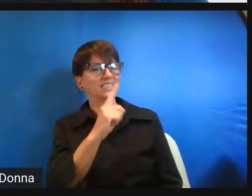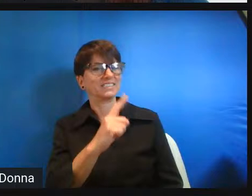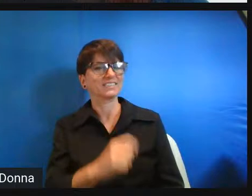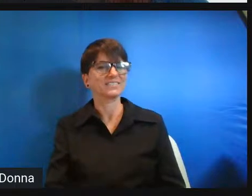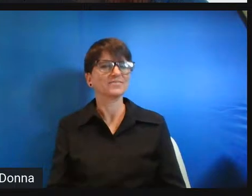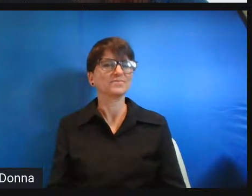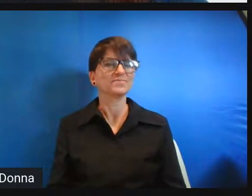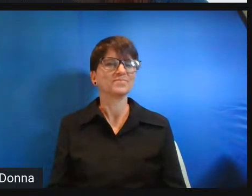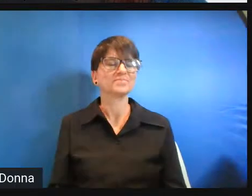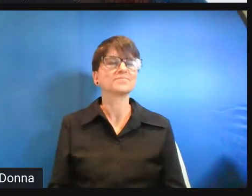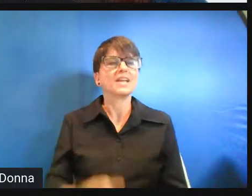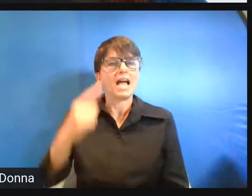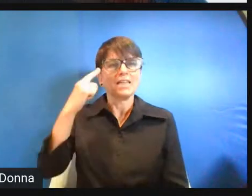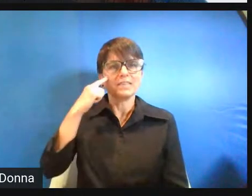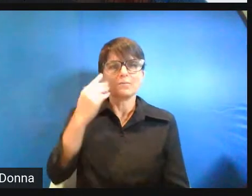Is sometimes tricky to get right.